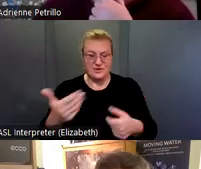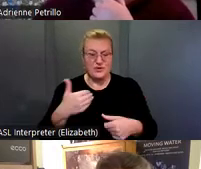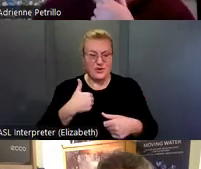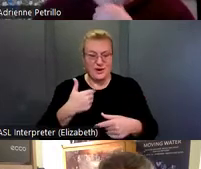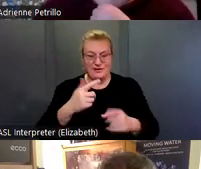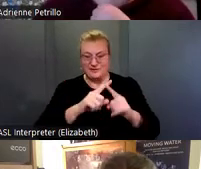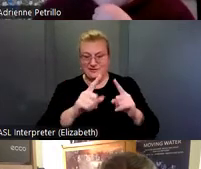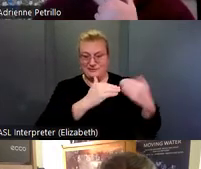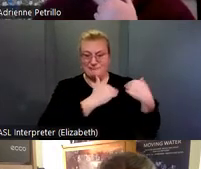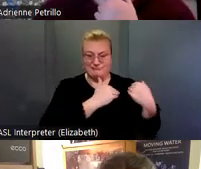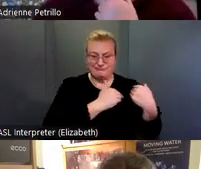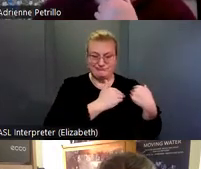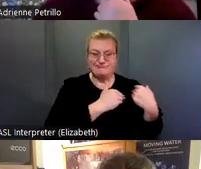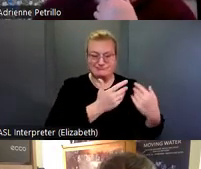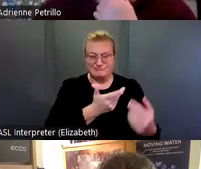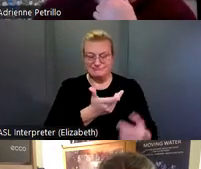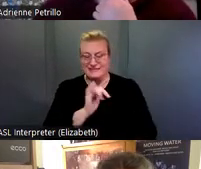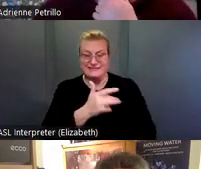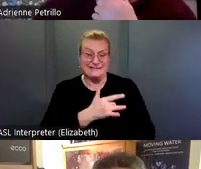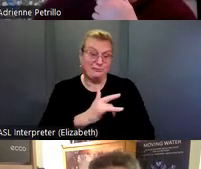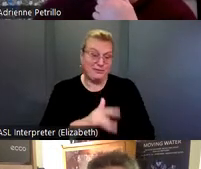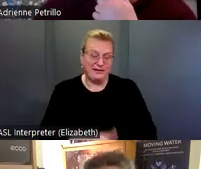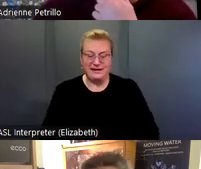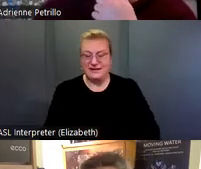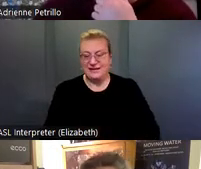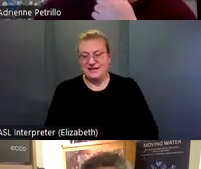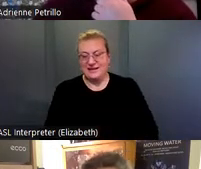which is pretty typical. Yeah, a whole shelf full.